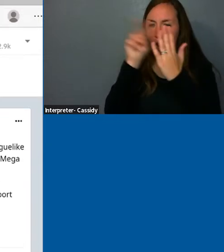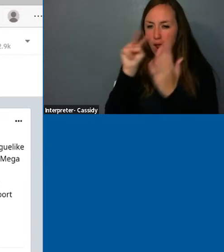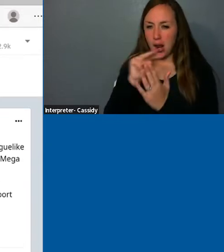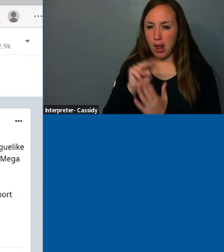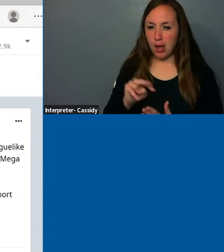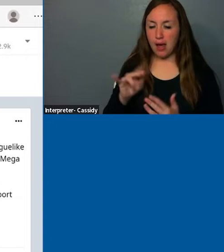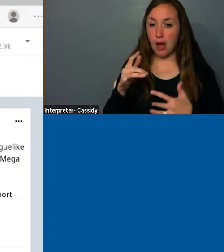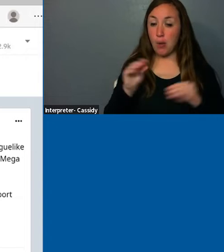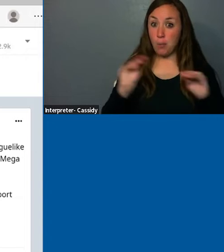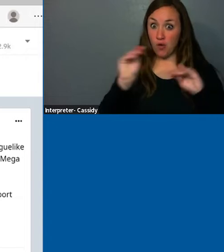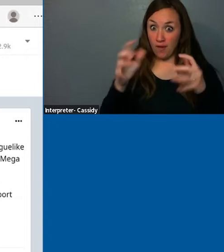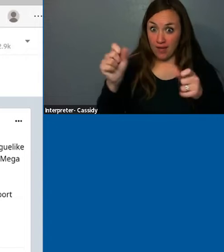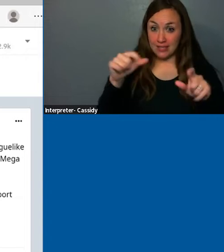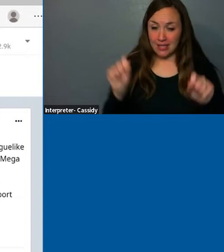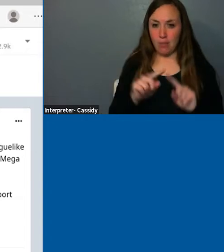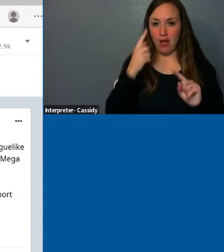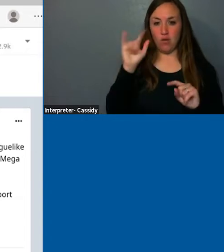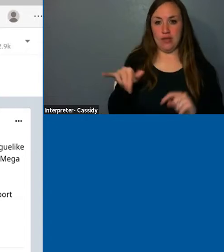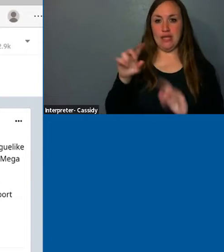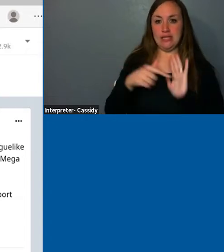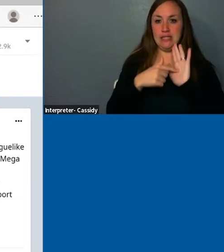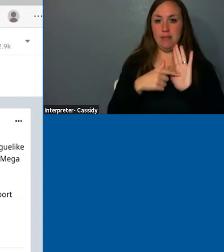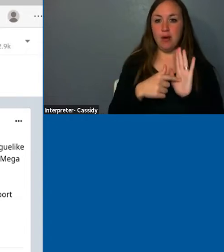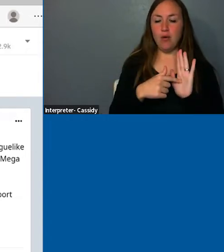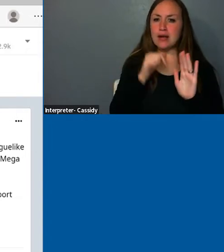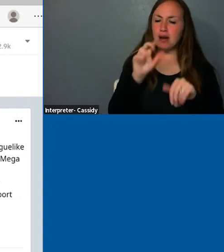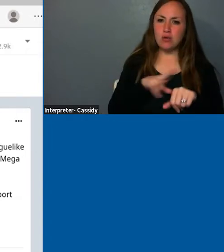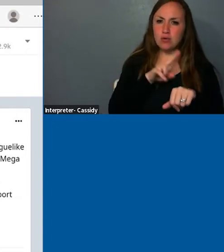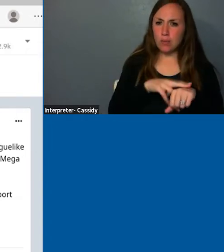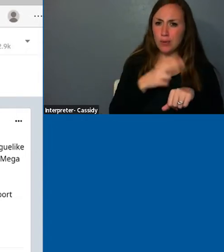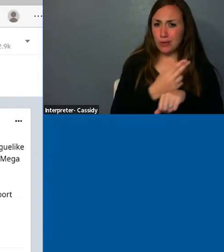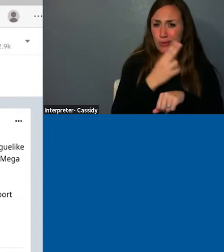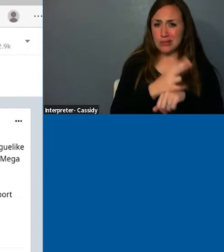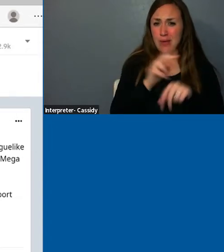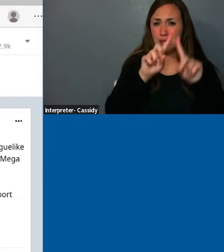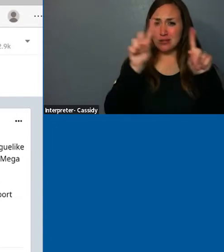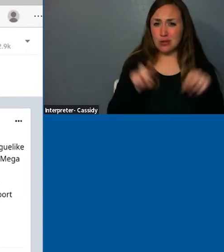However, for the purposes of this demo, even though I wouldn't normally use my screen reader at a slower rate of speed,